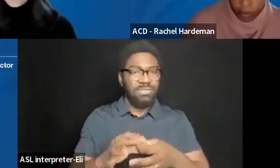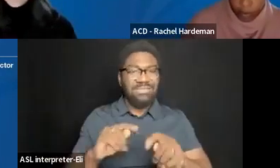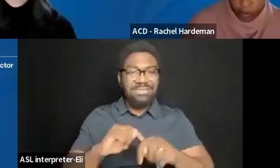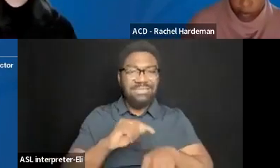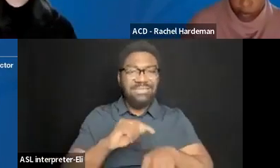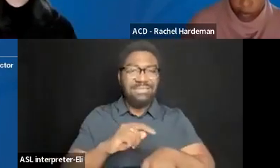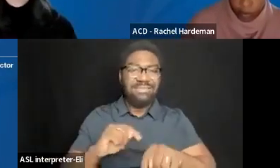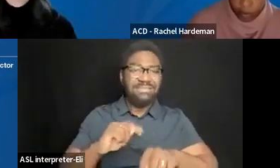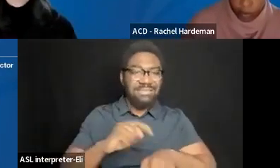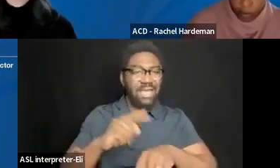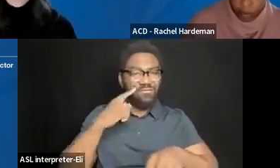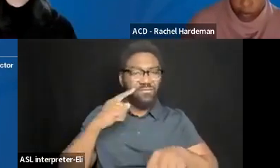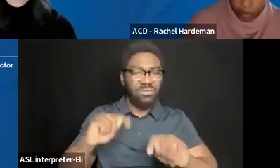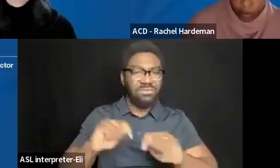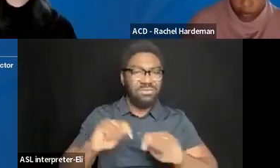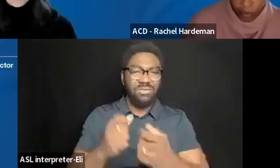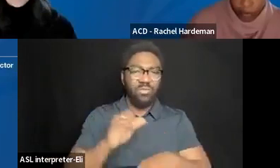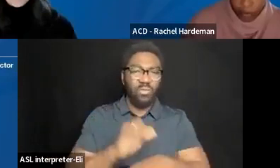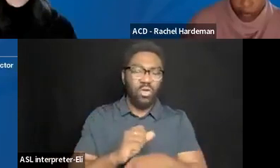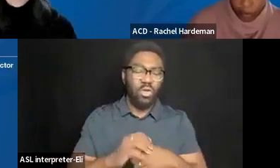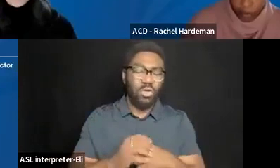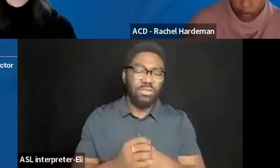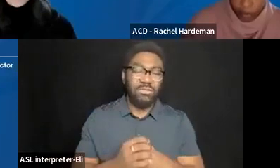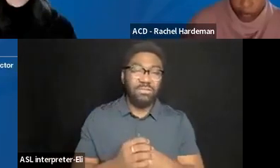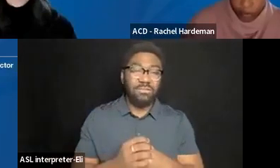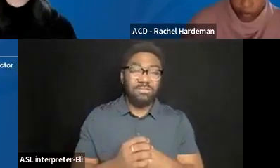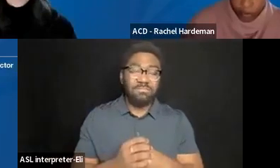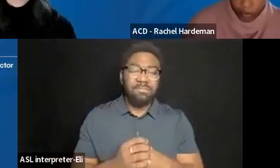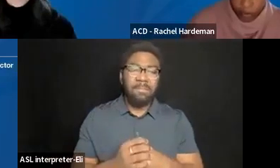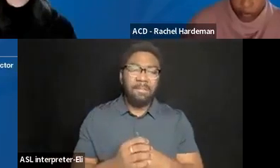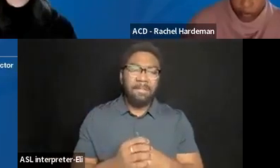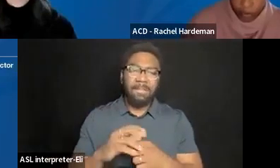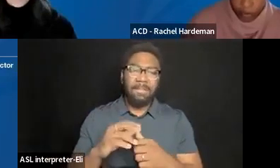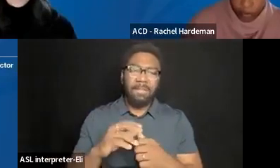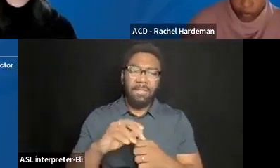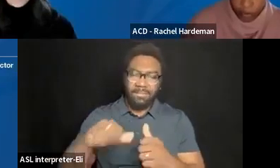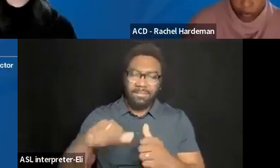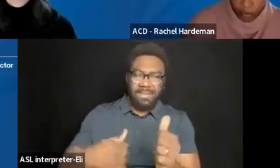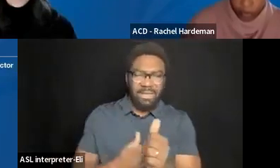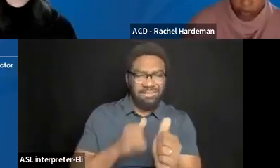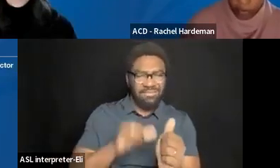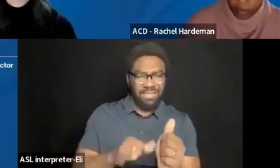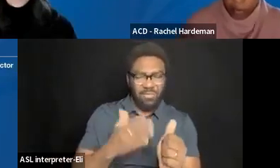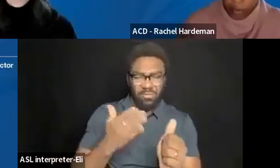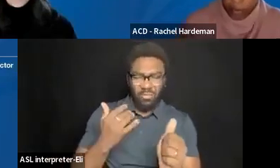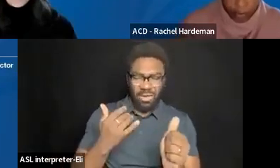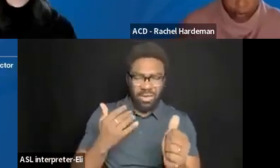and it's also what motivates people in an organization. What is the definition of success?